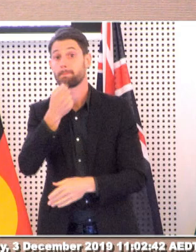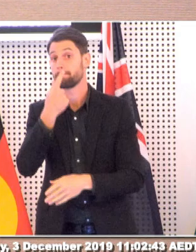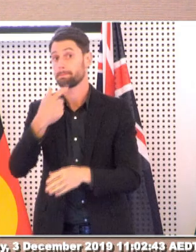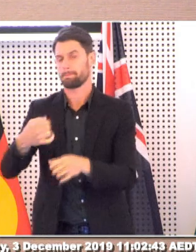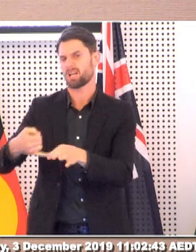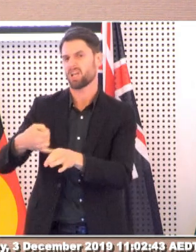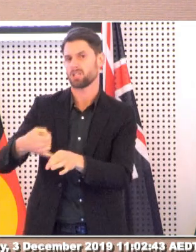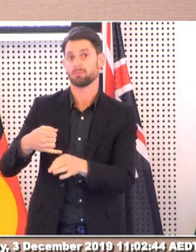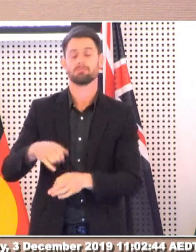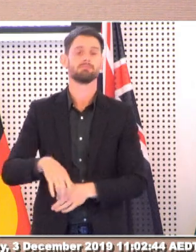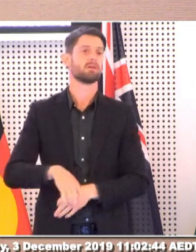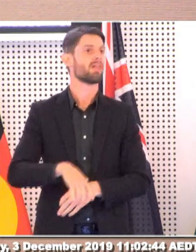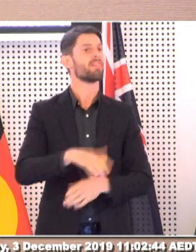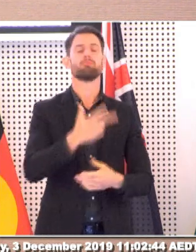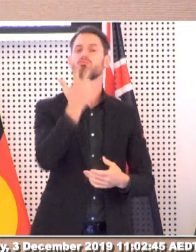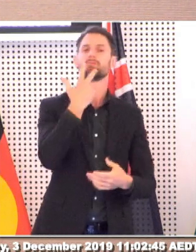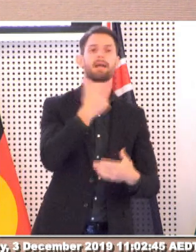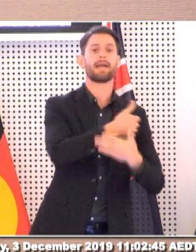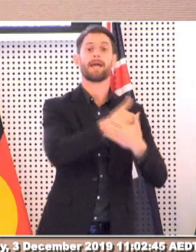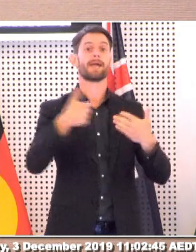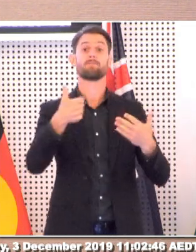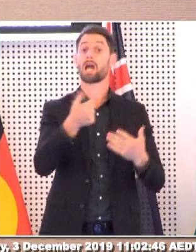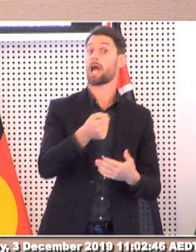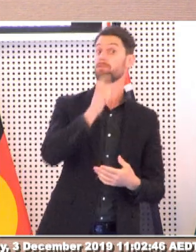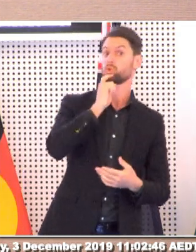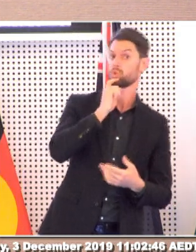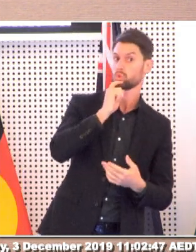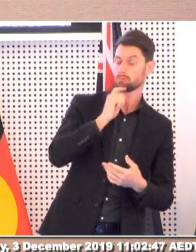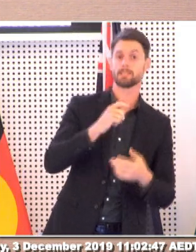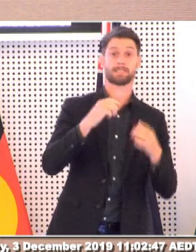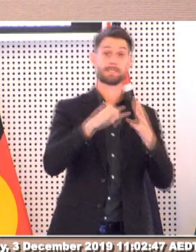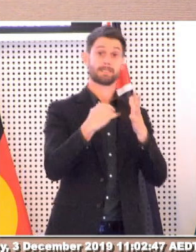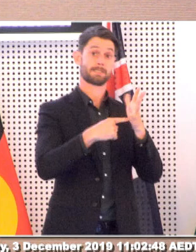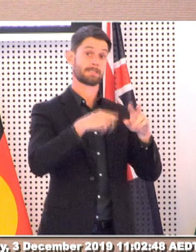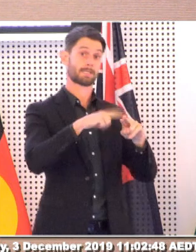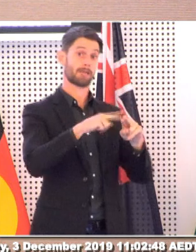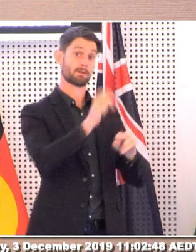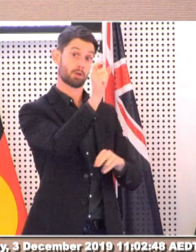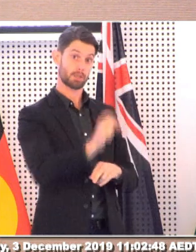every afternoon of the week a staff member is supposed to help them go to the toilet